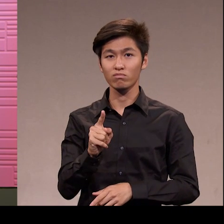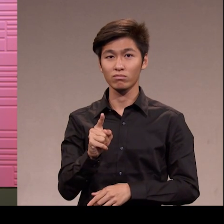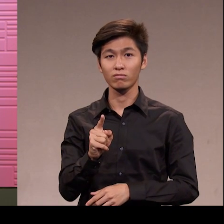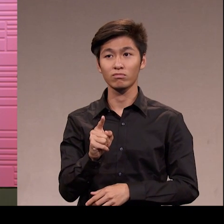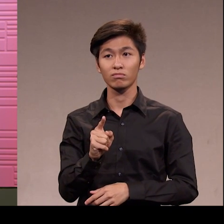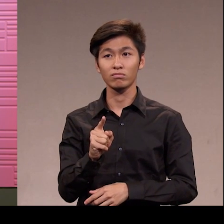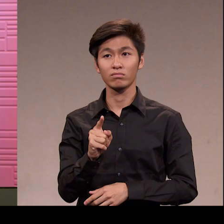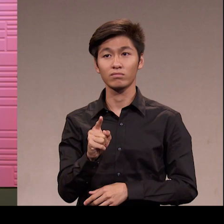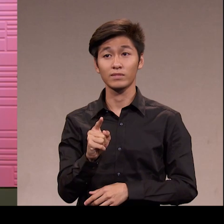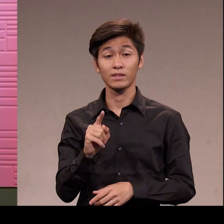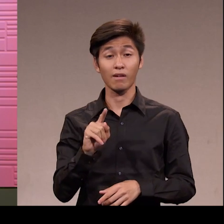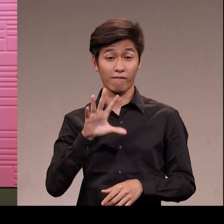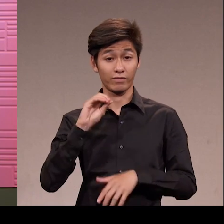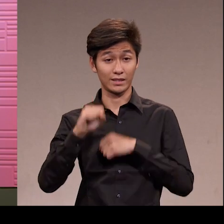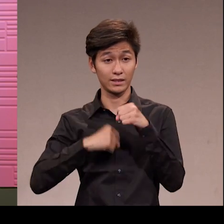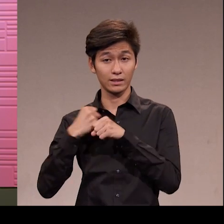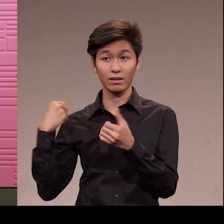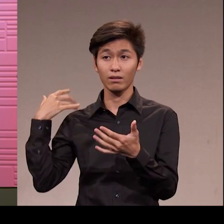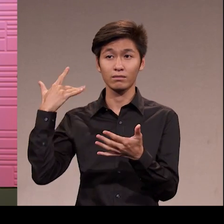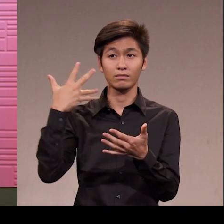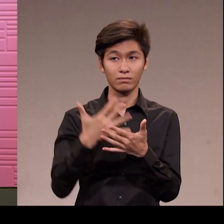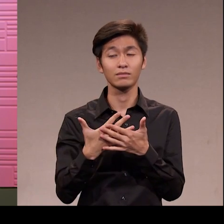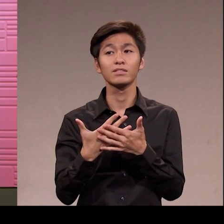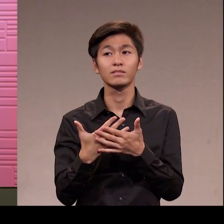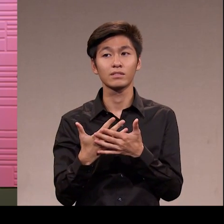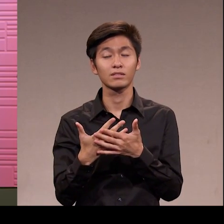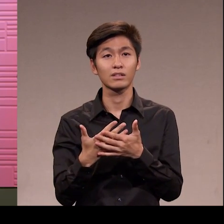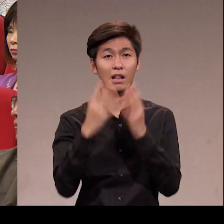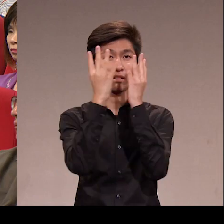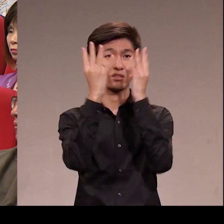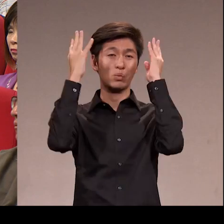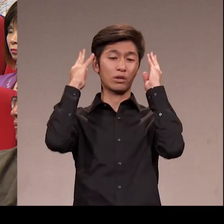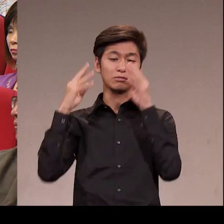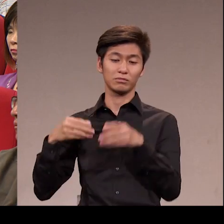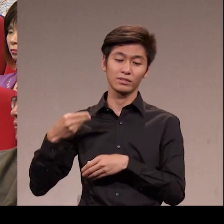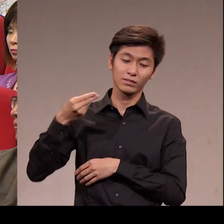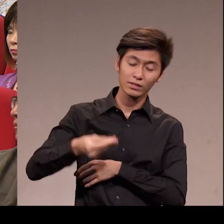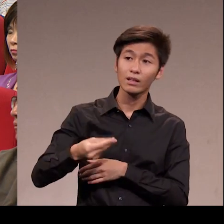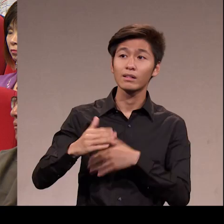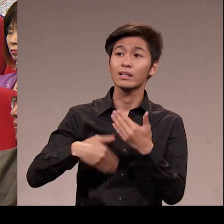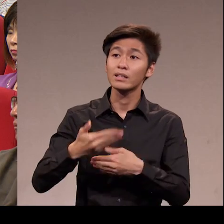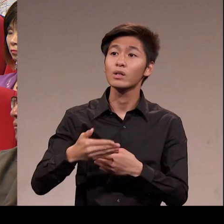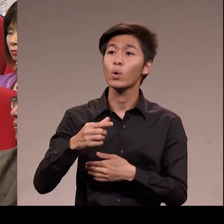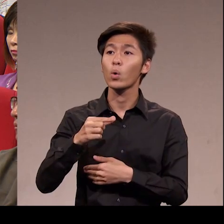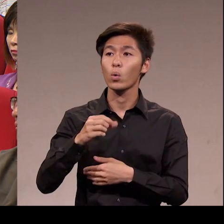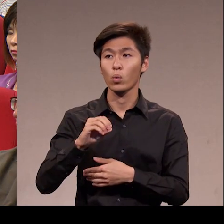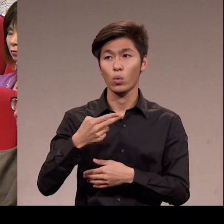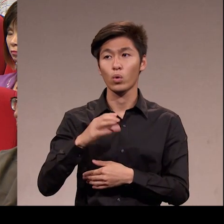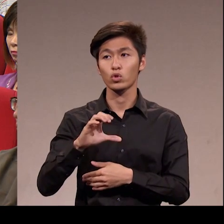Over the past 50 years, from Mr Lee Kuan Yew to Mr Goh Chok Tong, my team, we all know